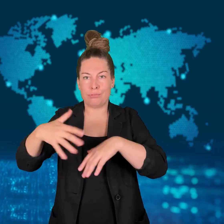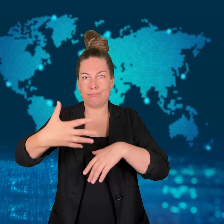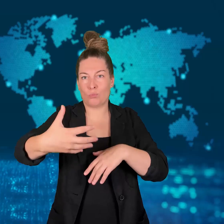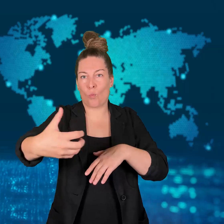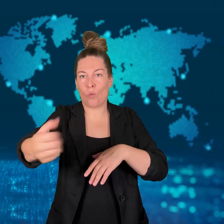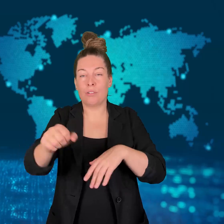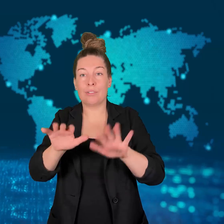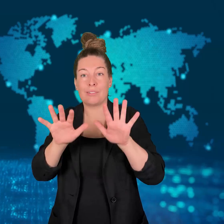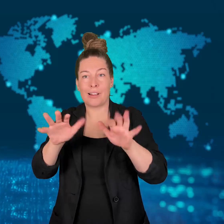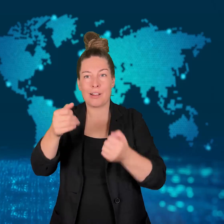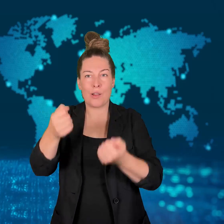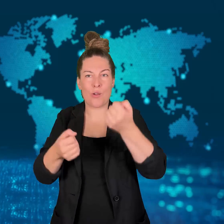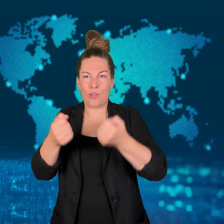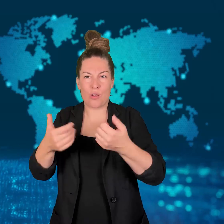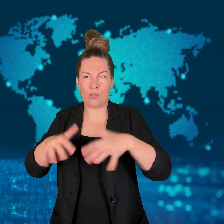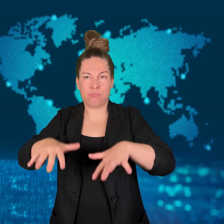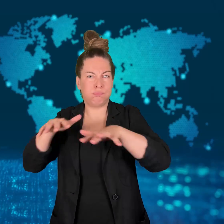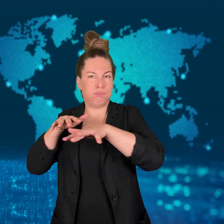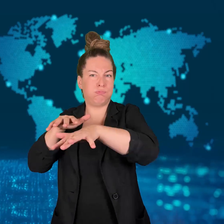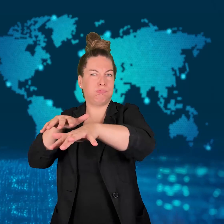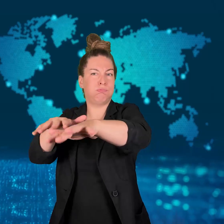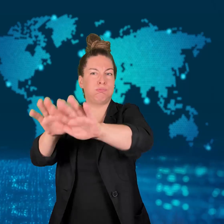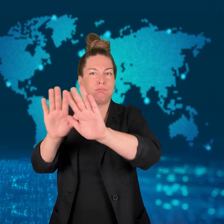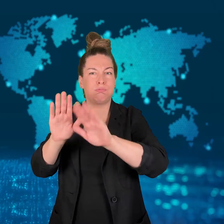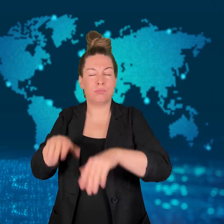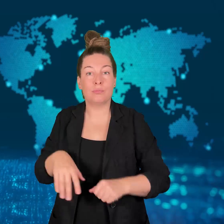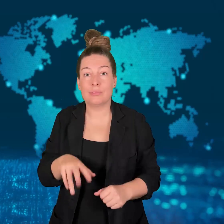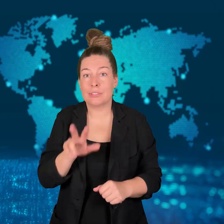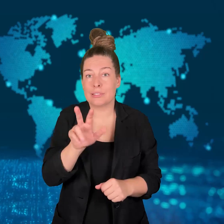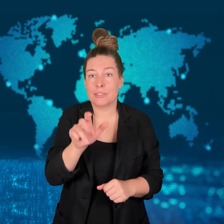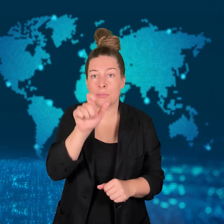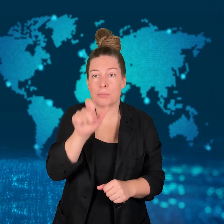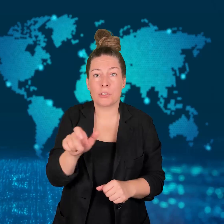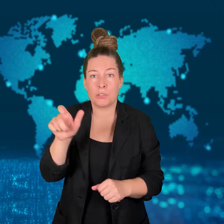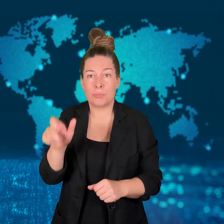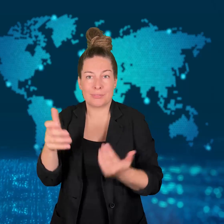but over a dozen are still missing.